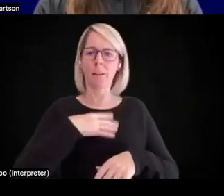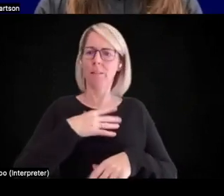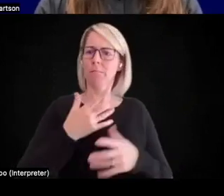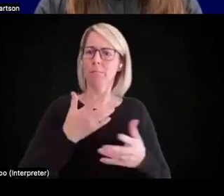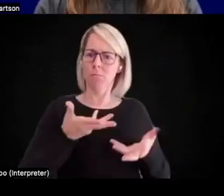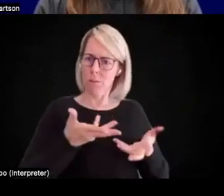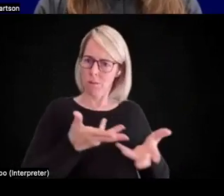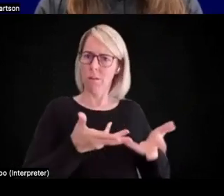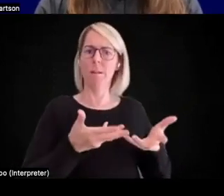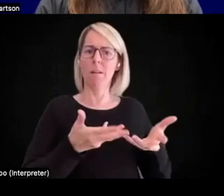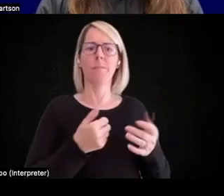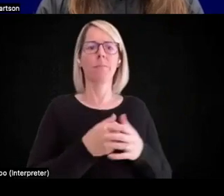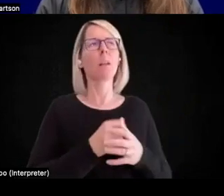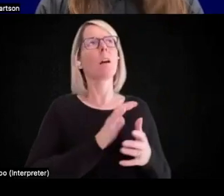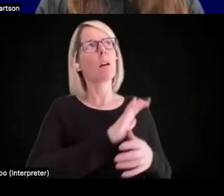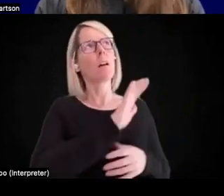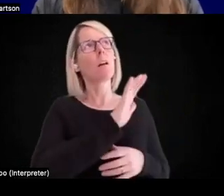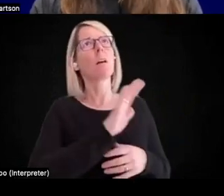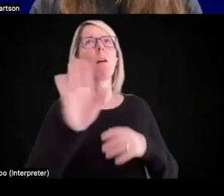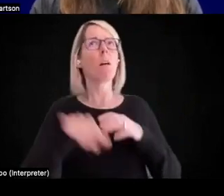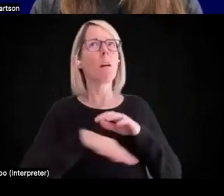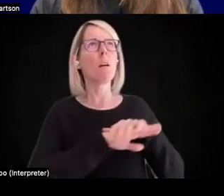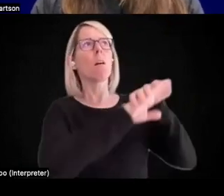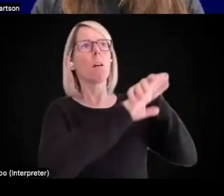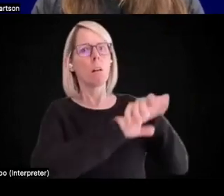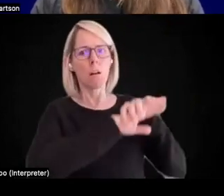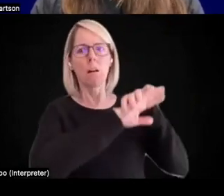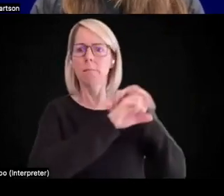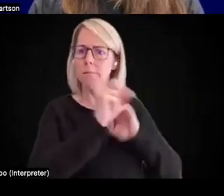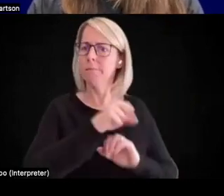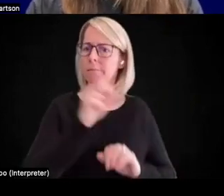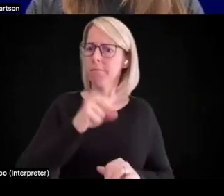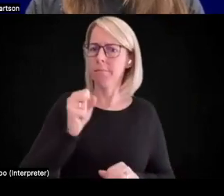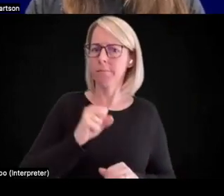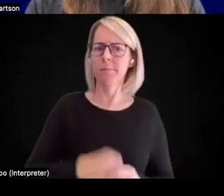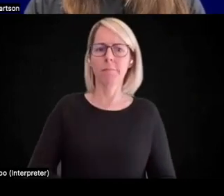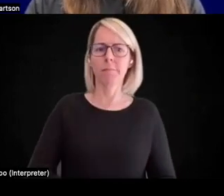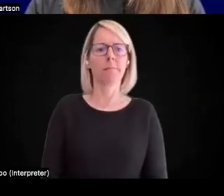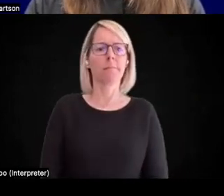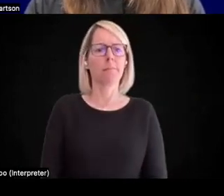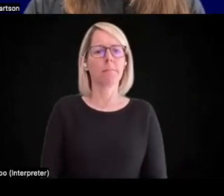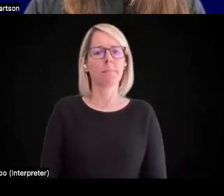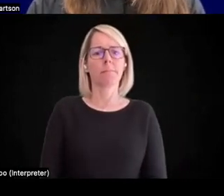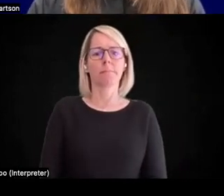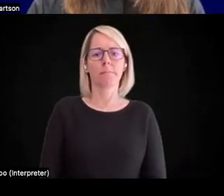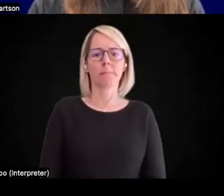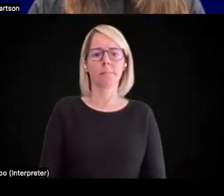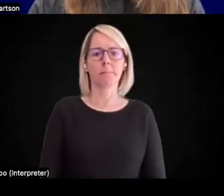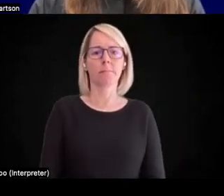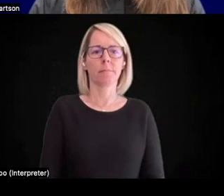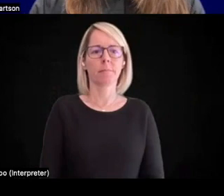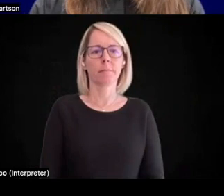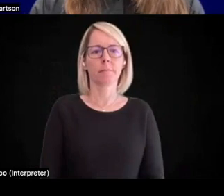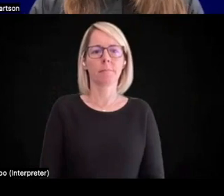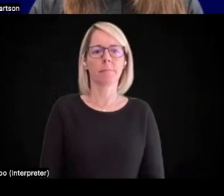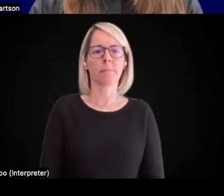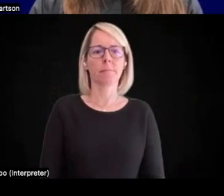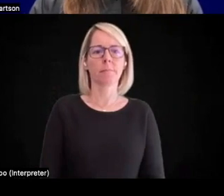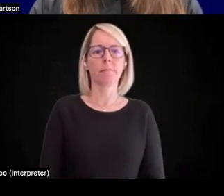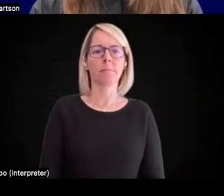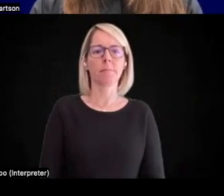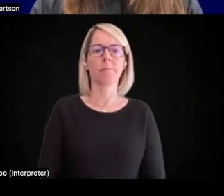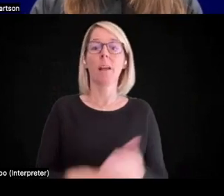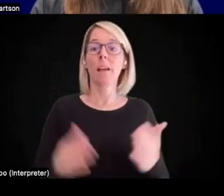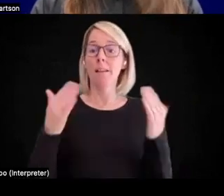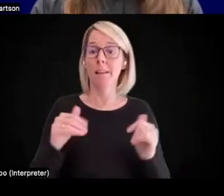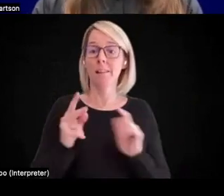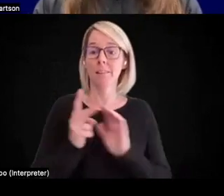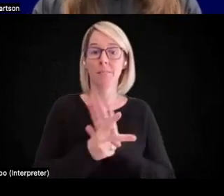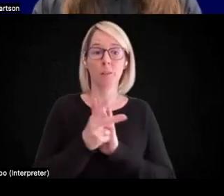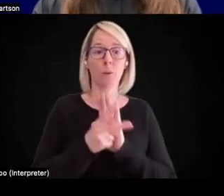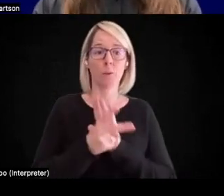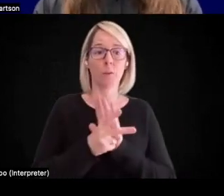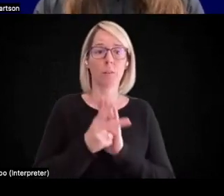feeling the fence, you're feeling the fence". The next one is receiving some piano playing.